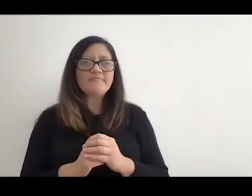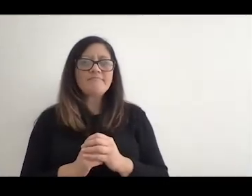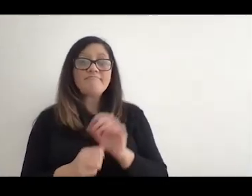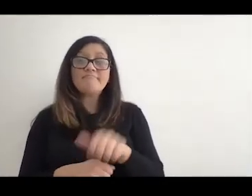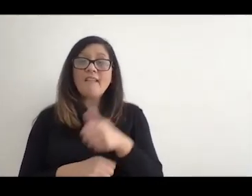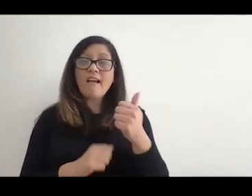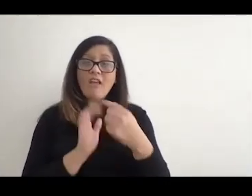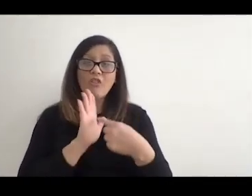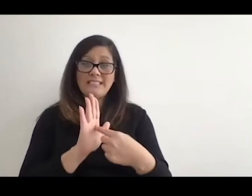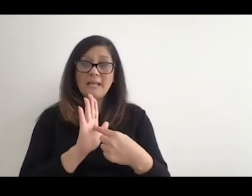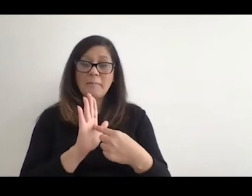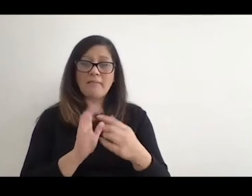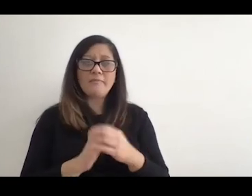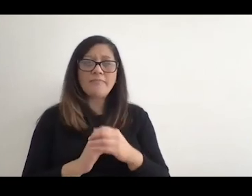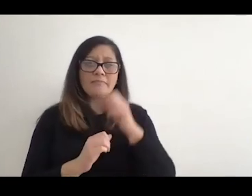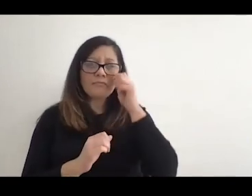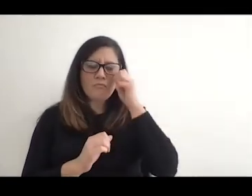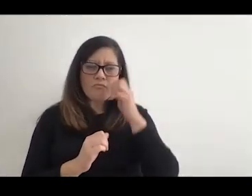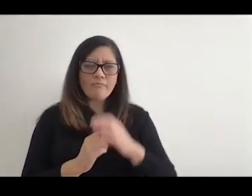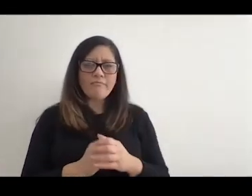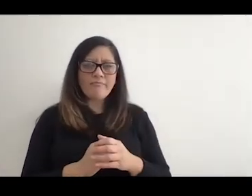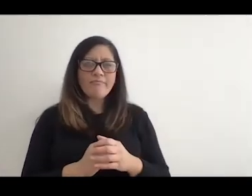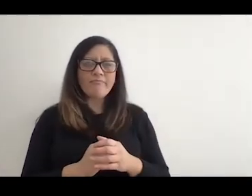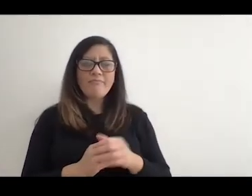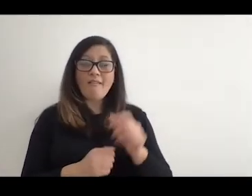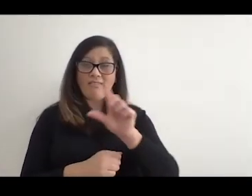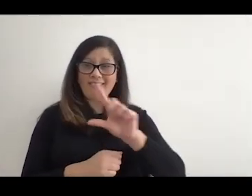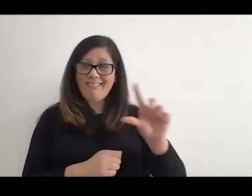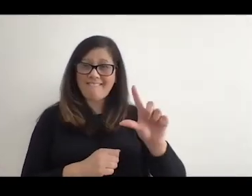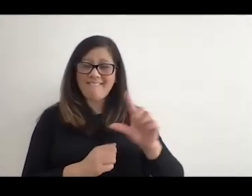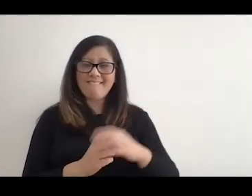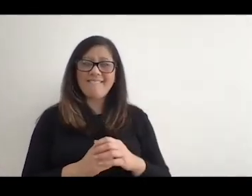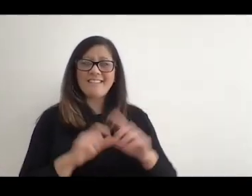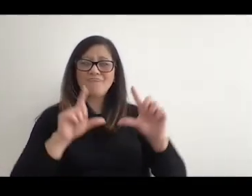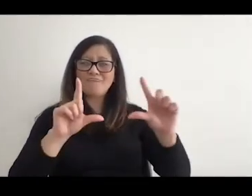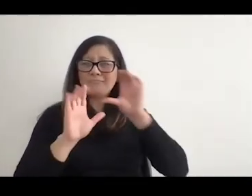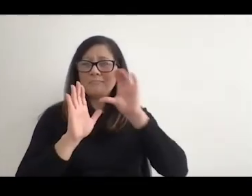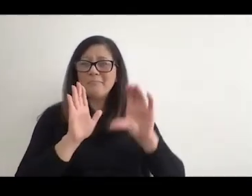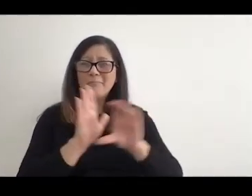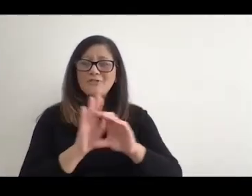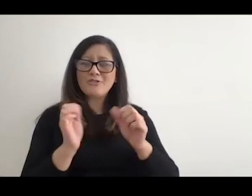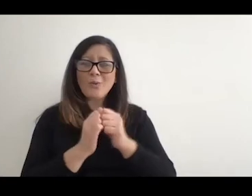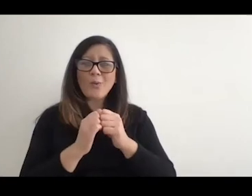from I'm going to my left now. This is lovely hoodie. Here was from the Kohl's